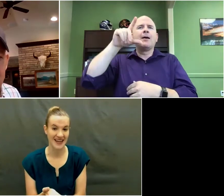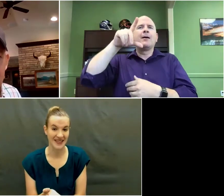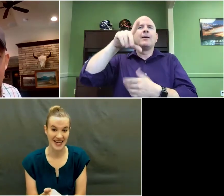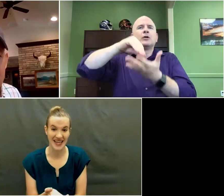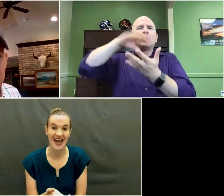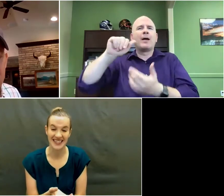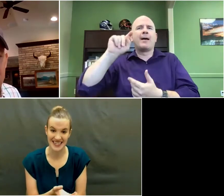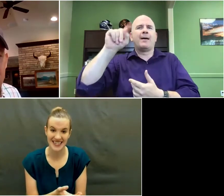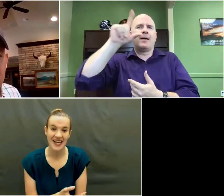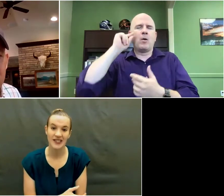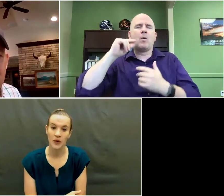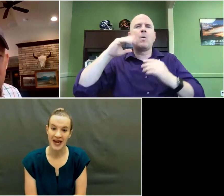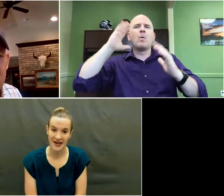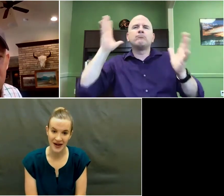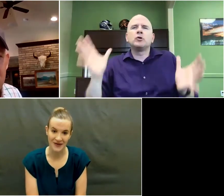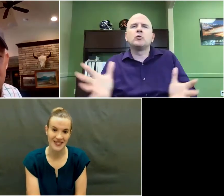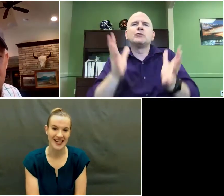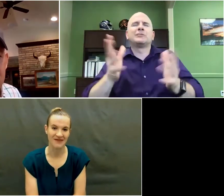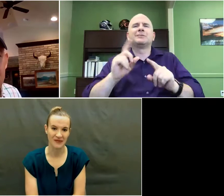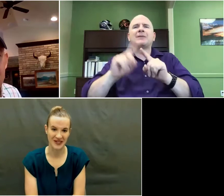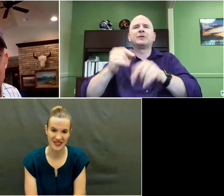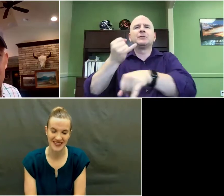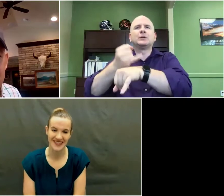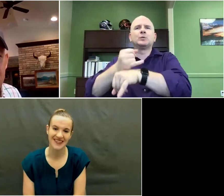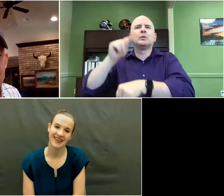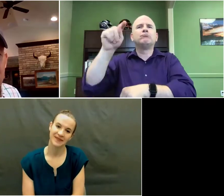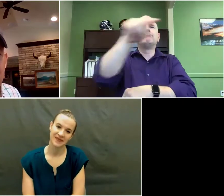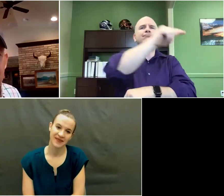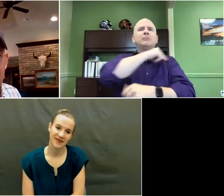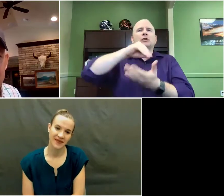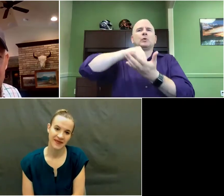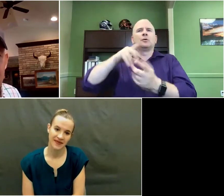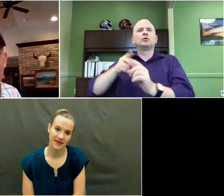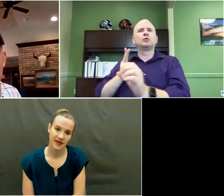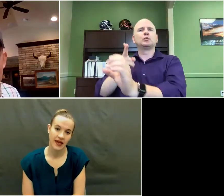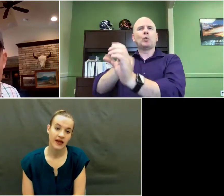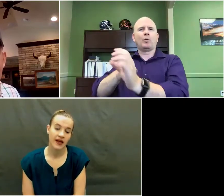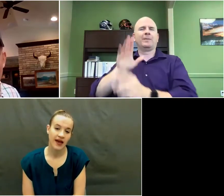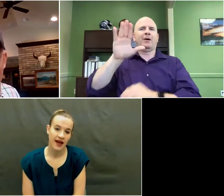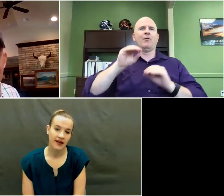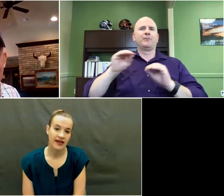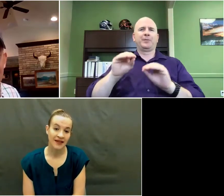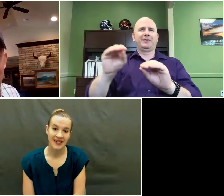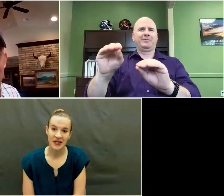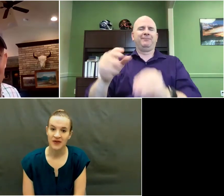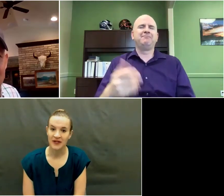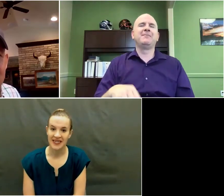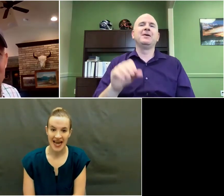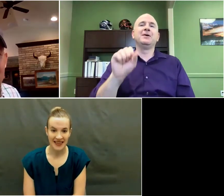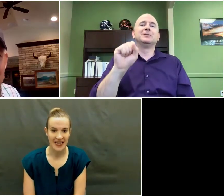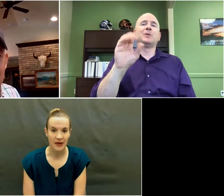Gallaudet like I did. So we kind of got first hand information. Gallaudet University at the time was